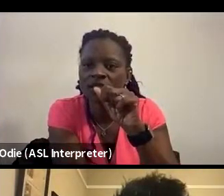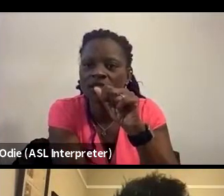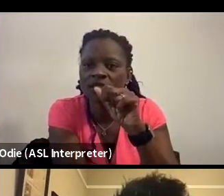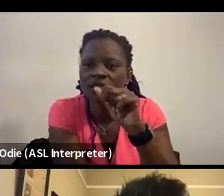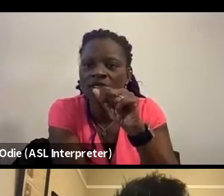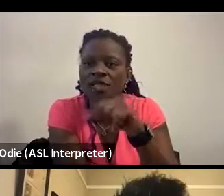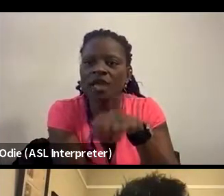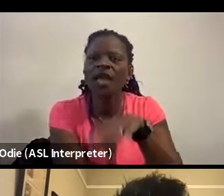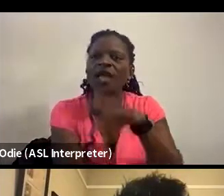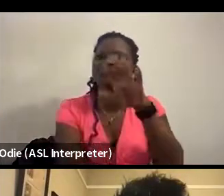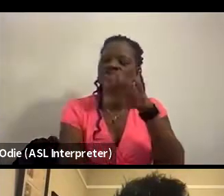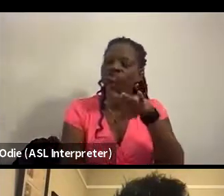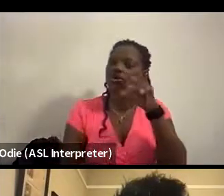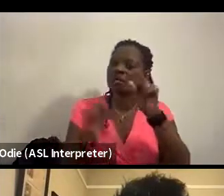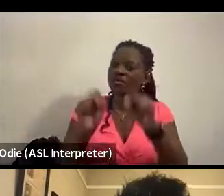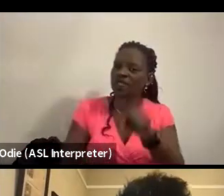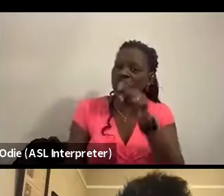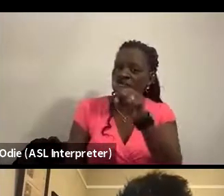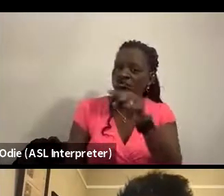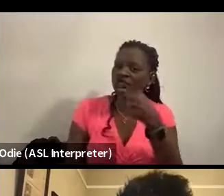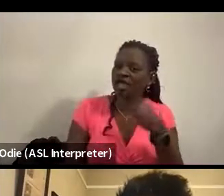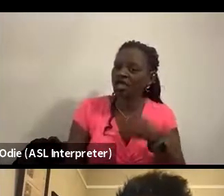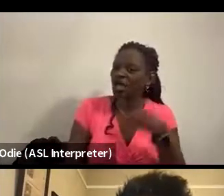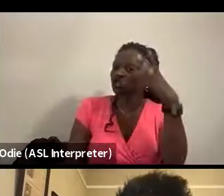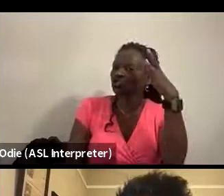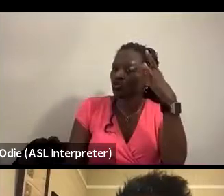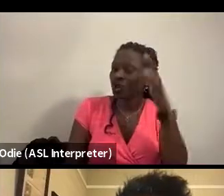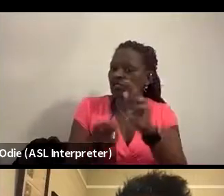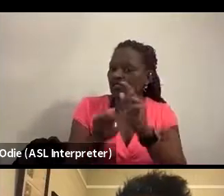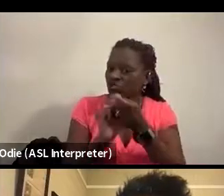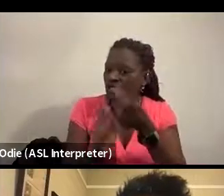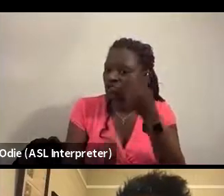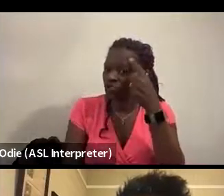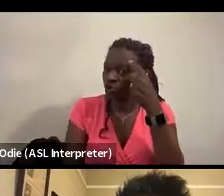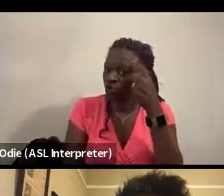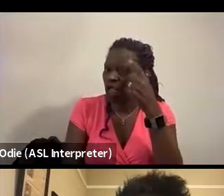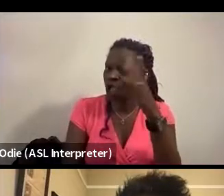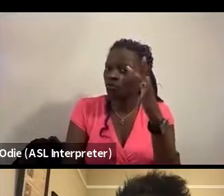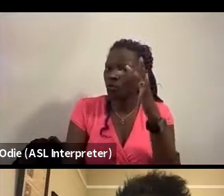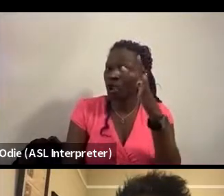first and what's what changed your mind and moving forward?